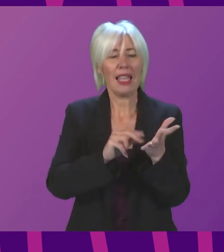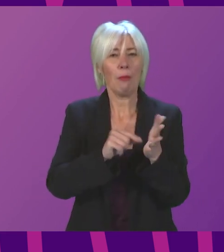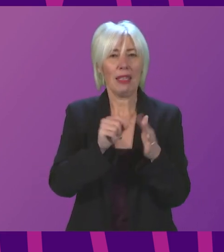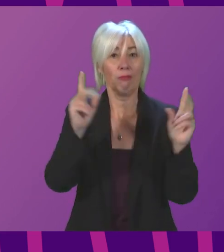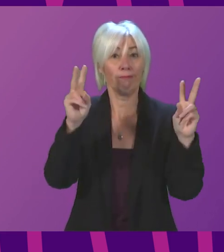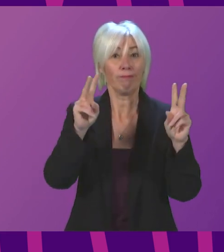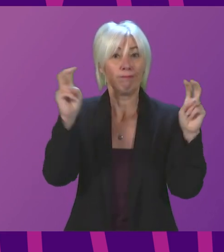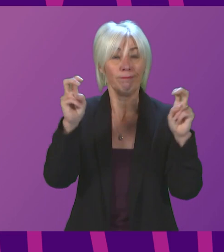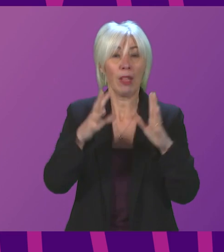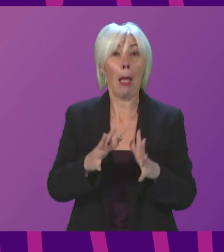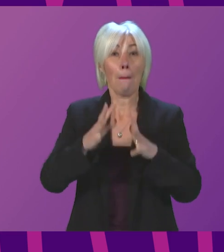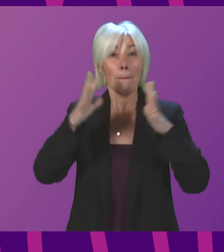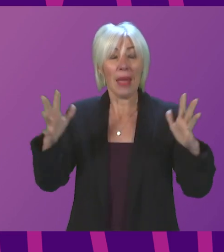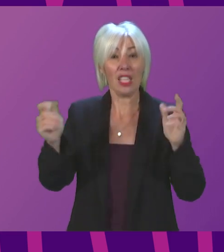“a massive change in direction”